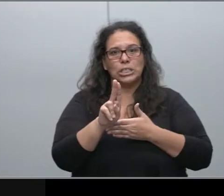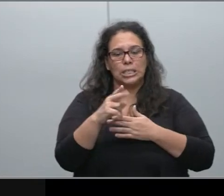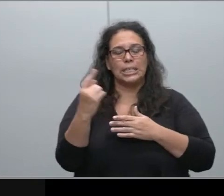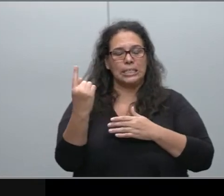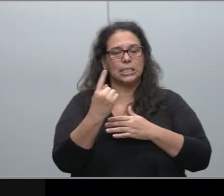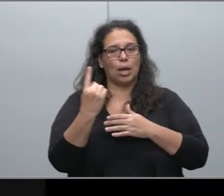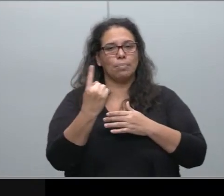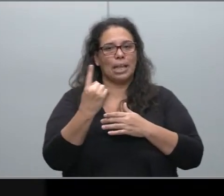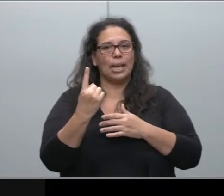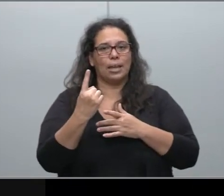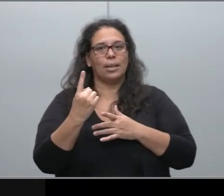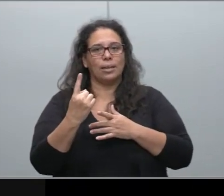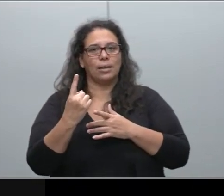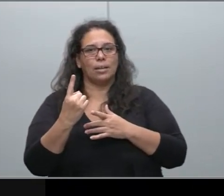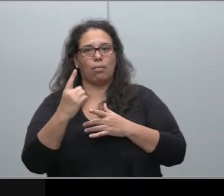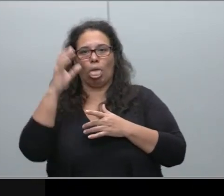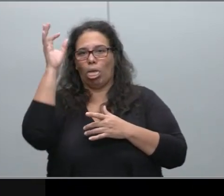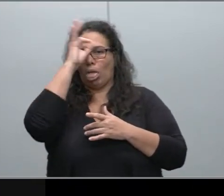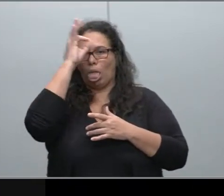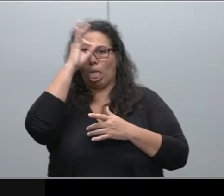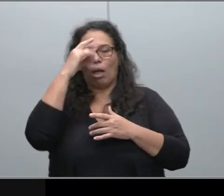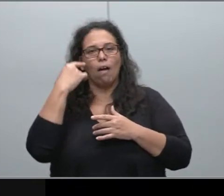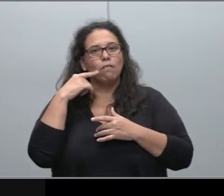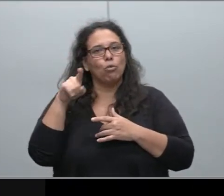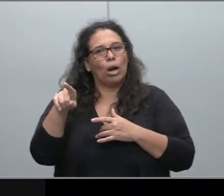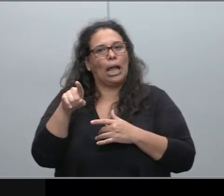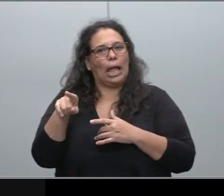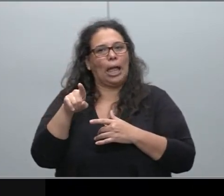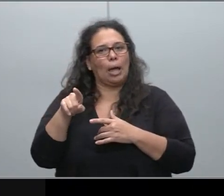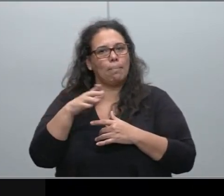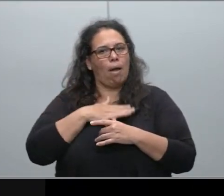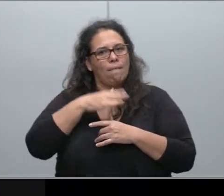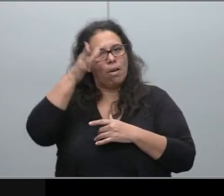for not only Dr. Simon's department, but everyone who supports her department.